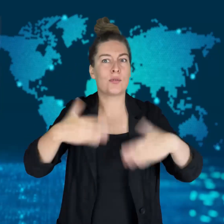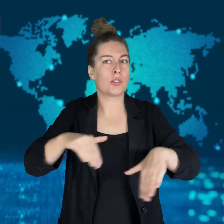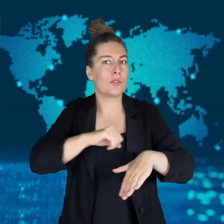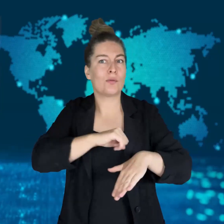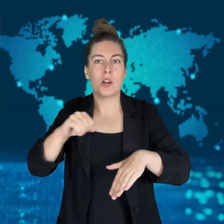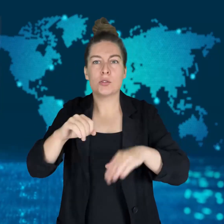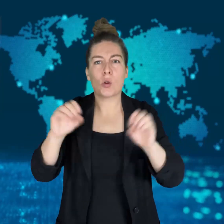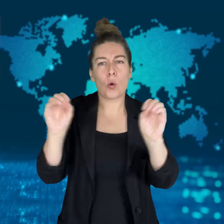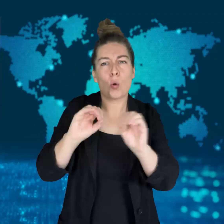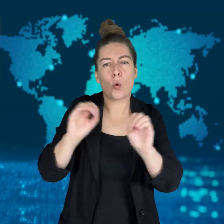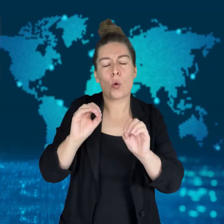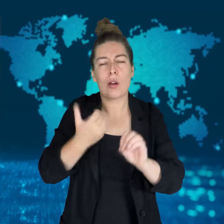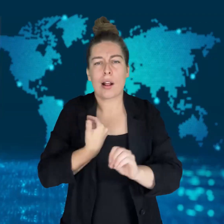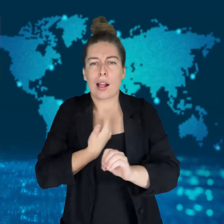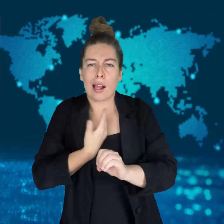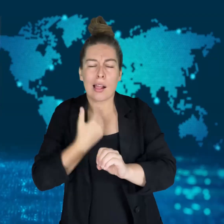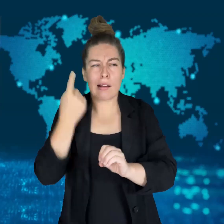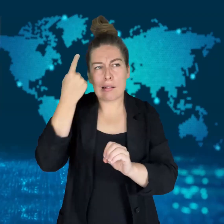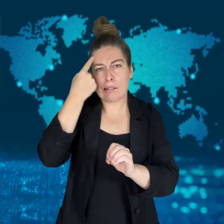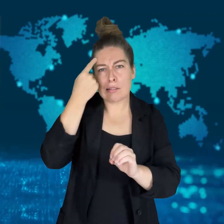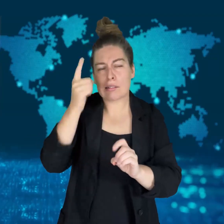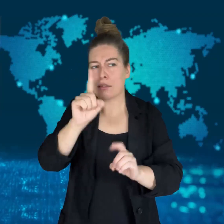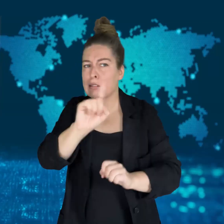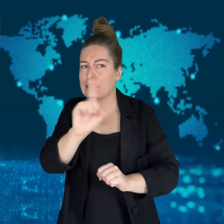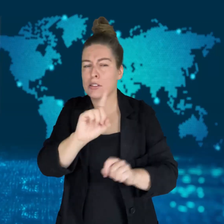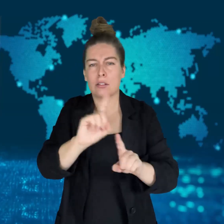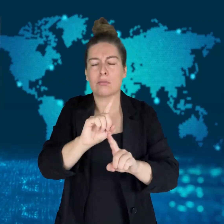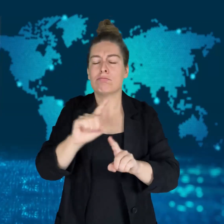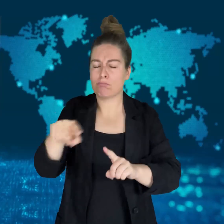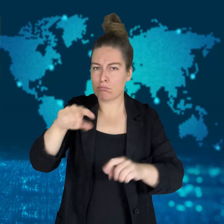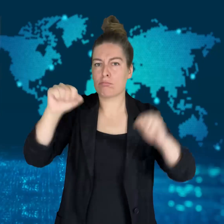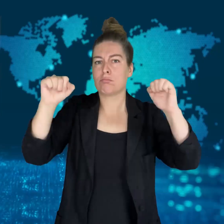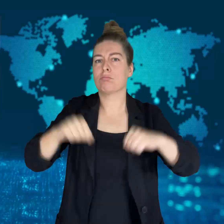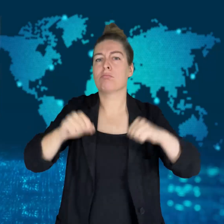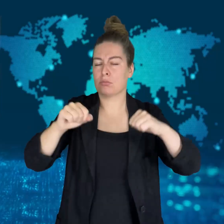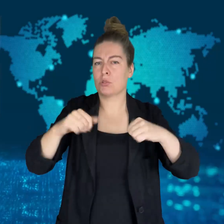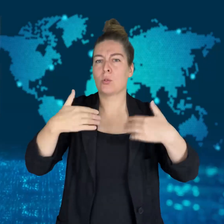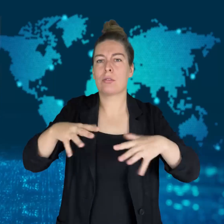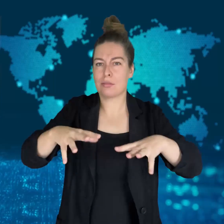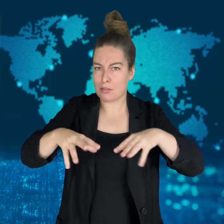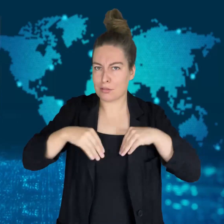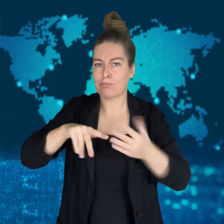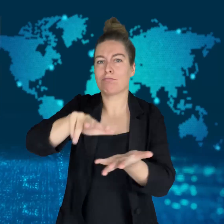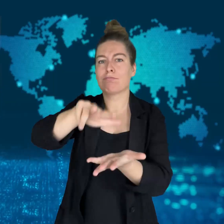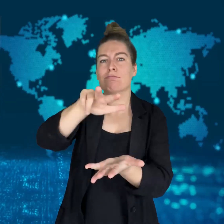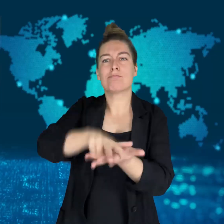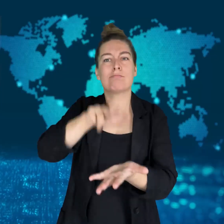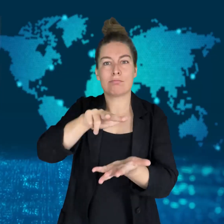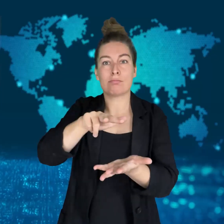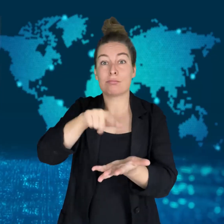will clamp down on violence against women.